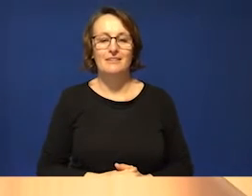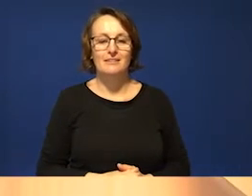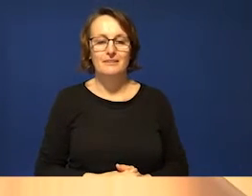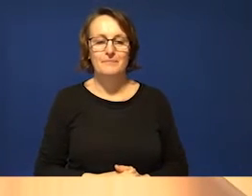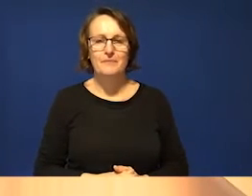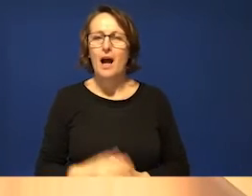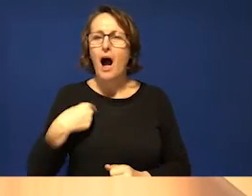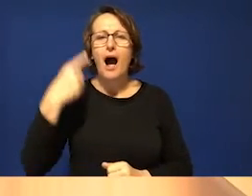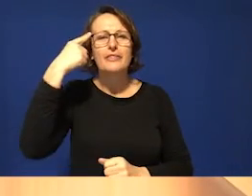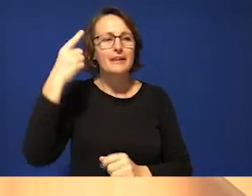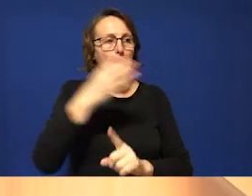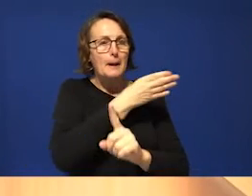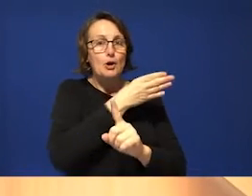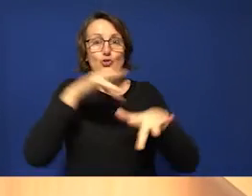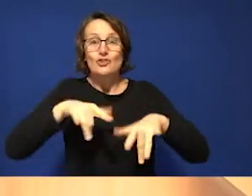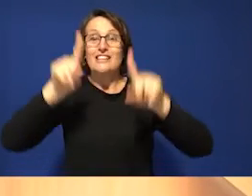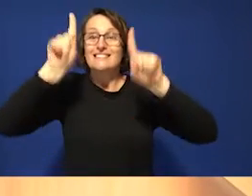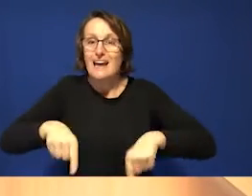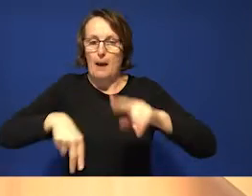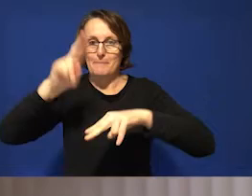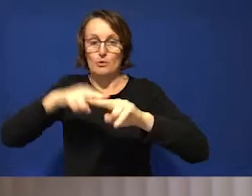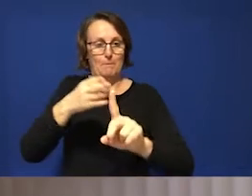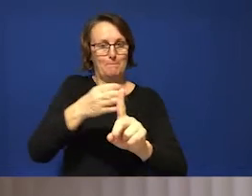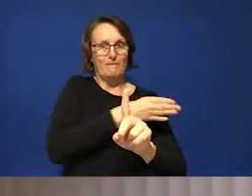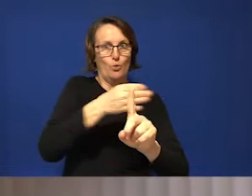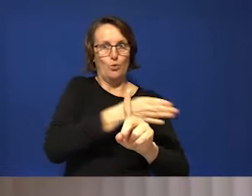I think it was leading up to starting.